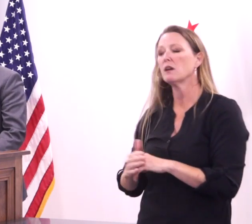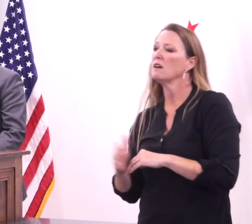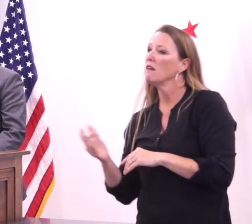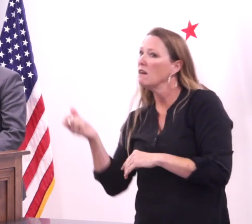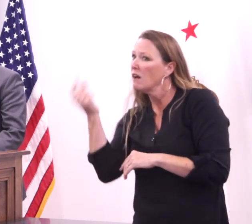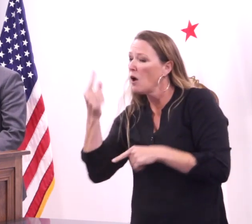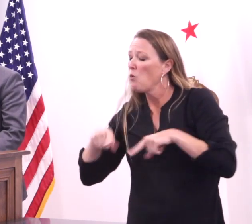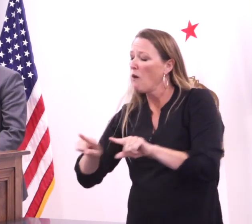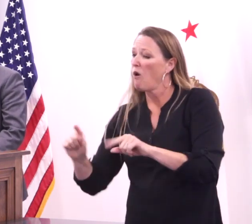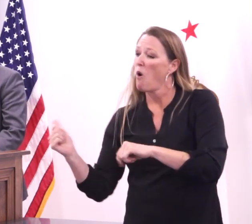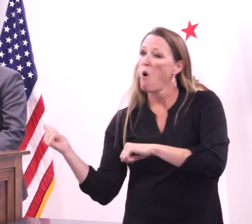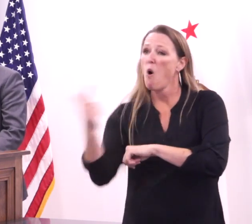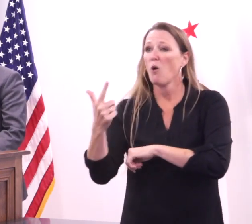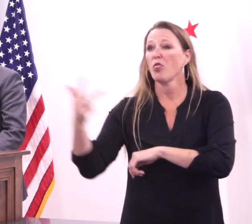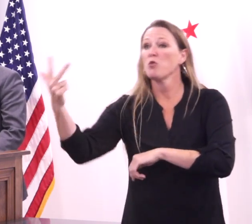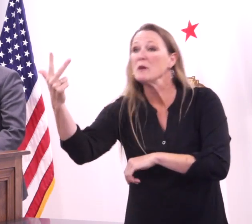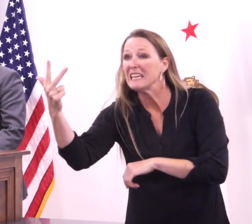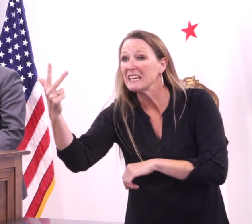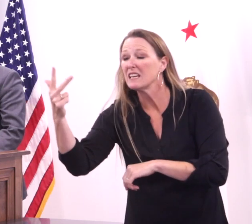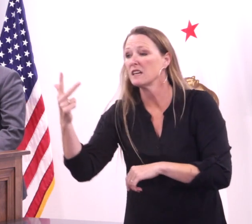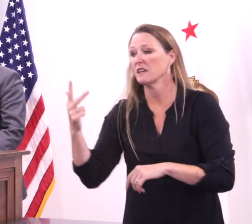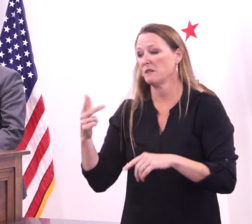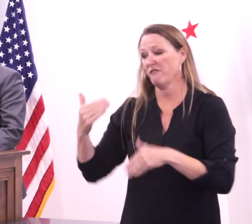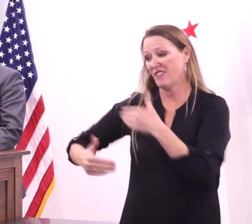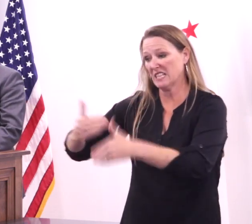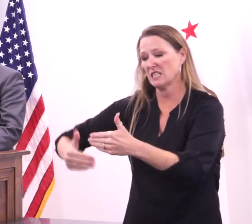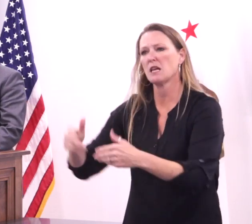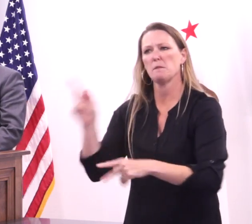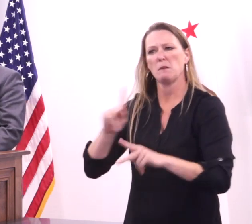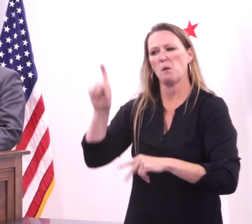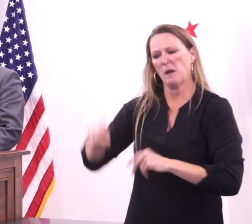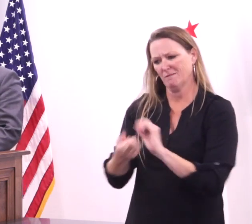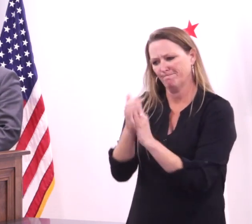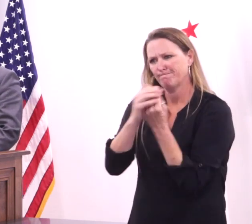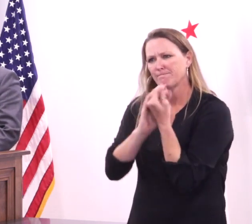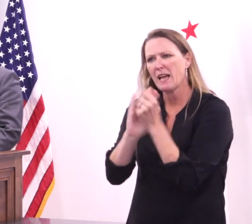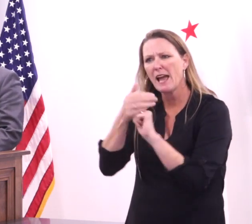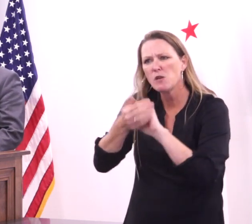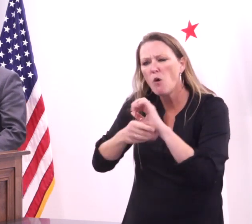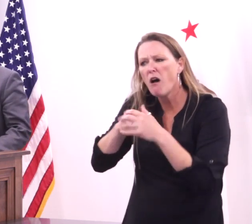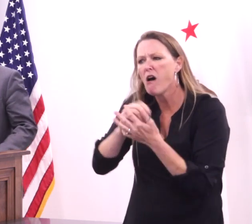personal hygiene, stay at home when sick, and protect vulnerable populations.